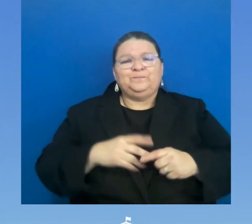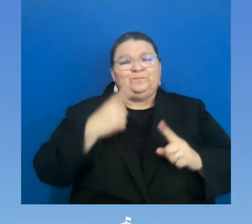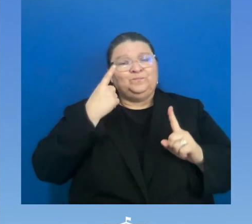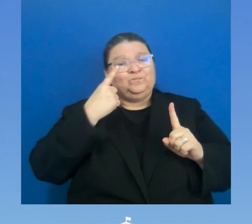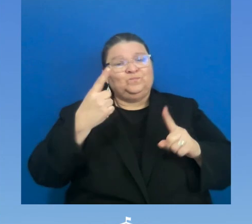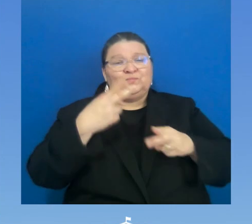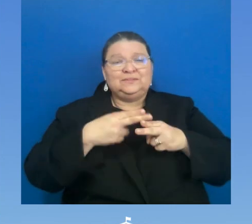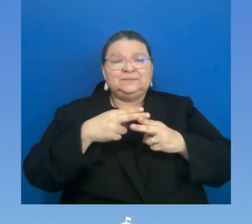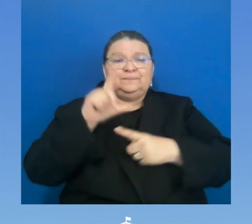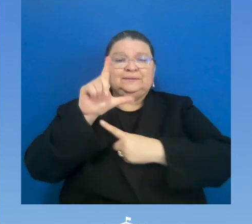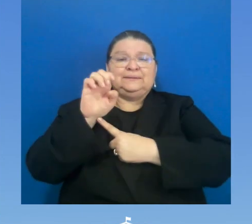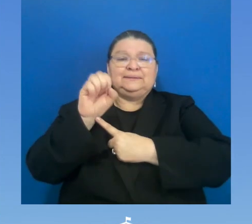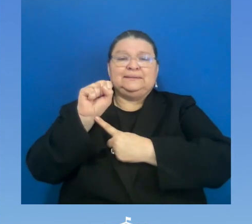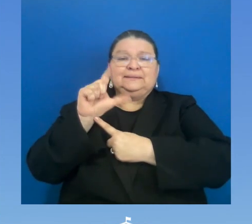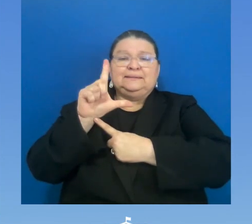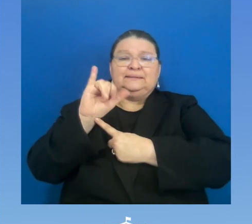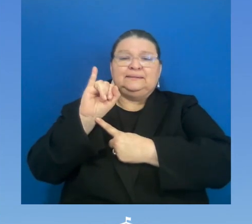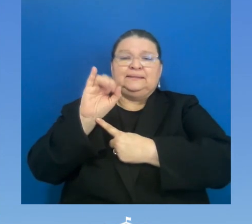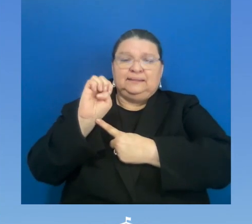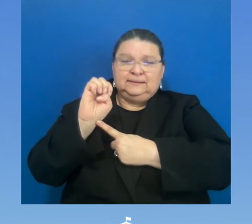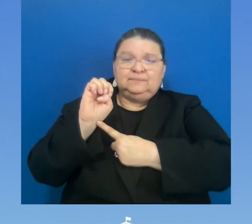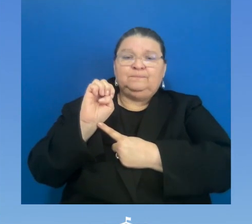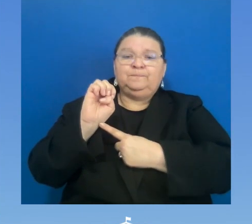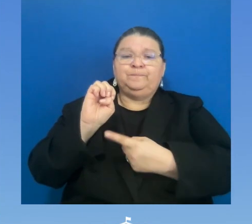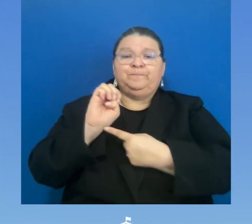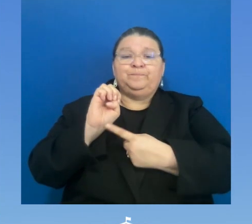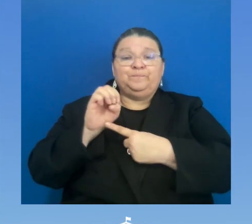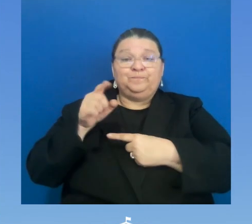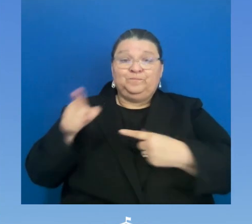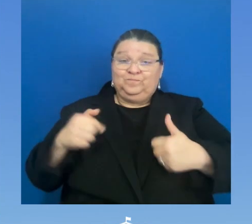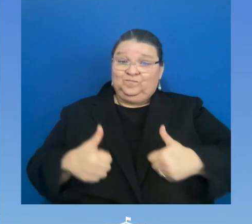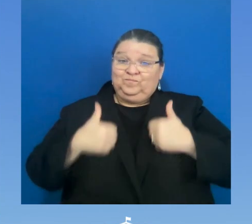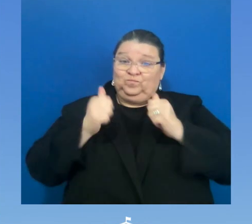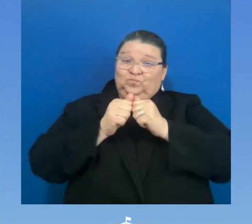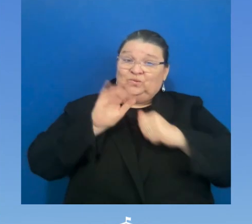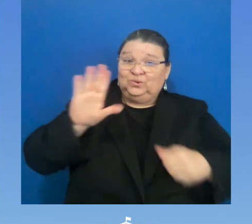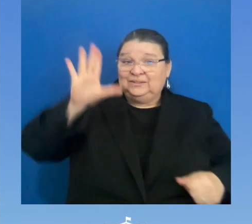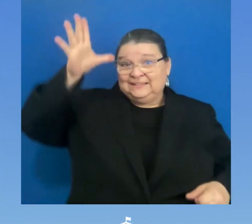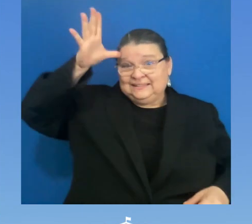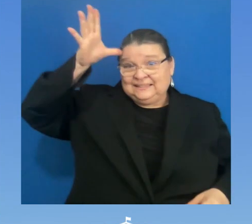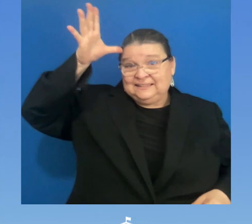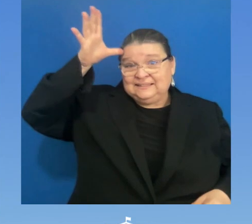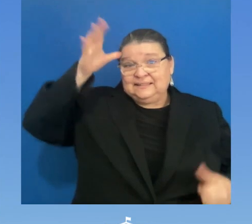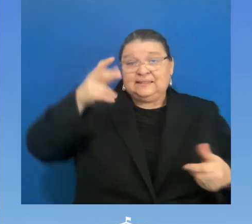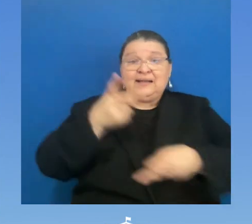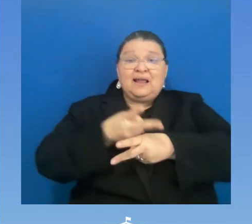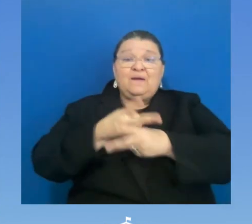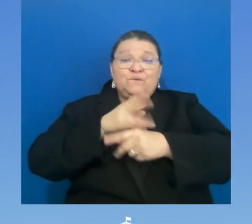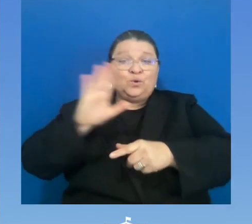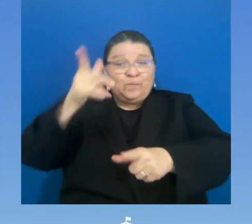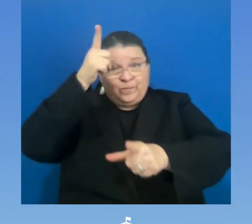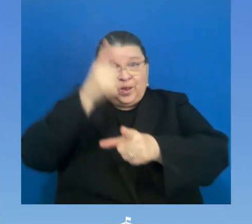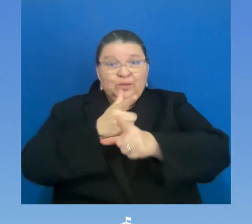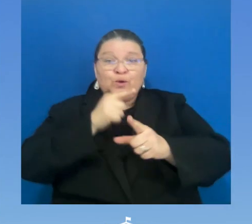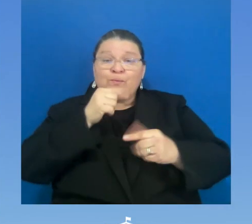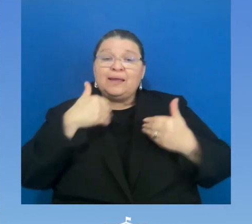helping care for her disabled brother. I met her at an event when I was in Oregon a few months ago, and she was barely getting by on a low income job